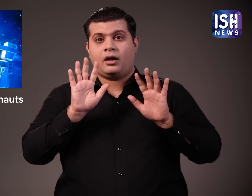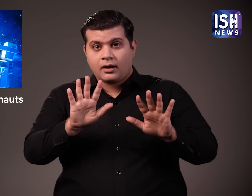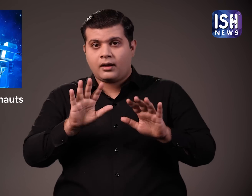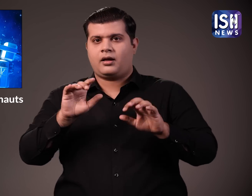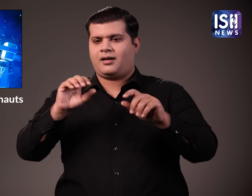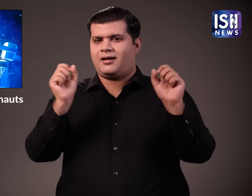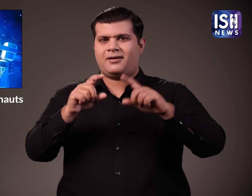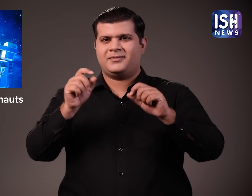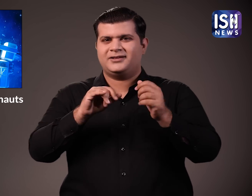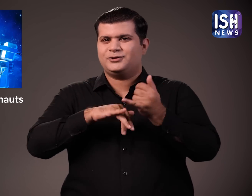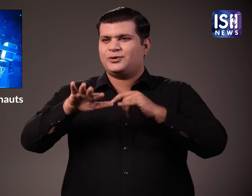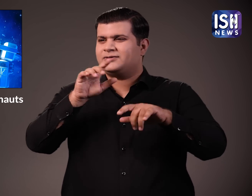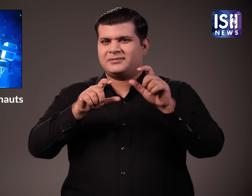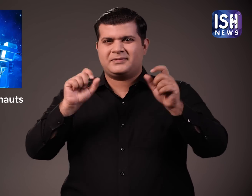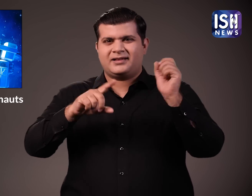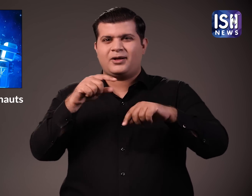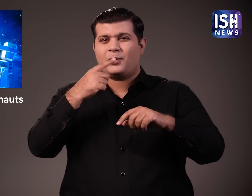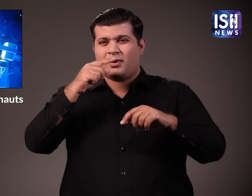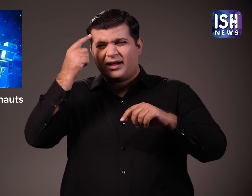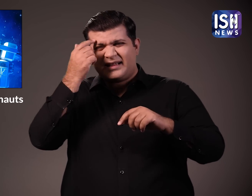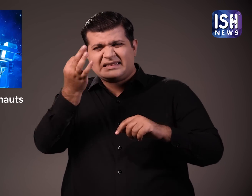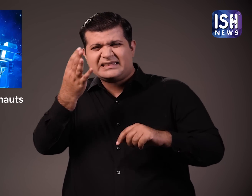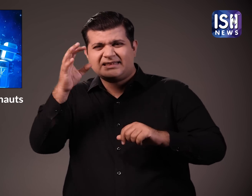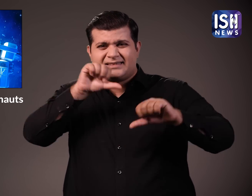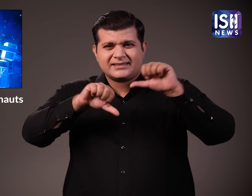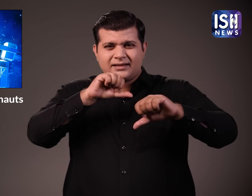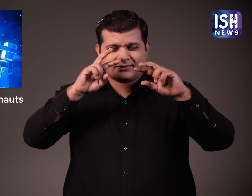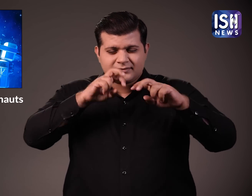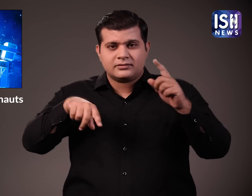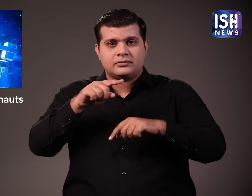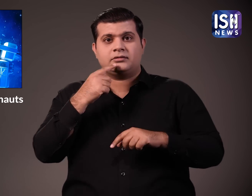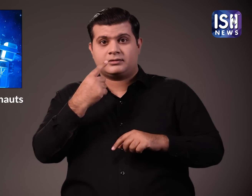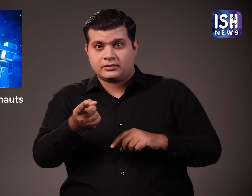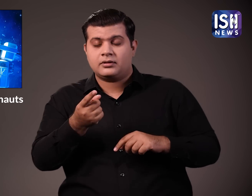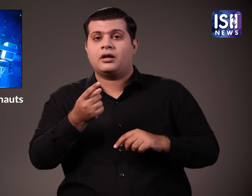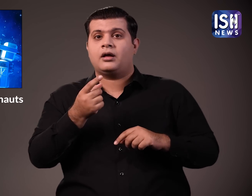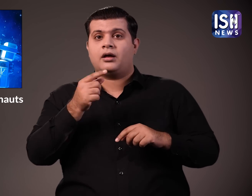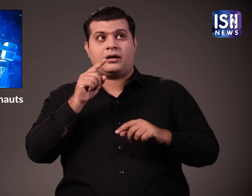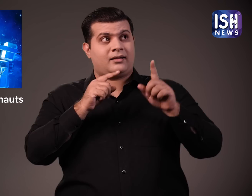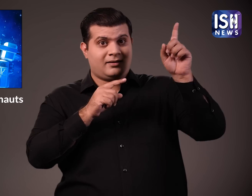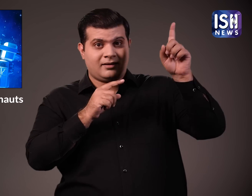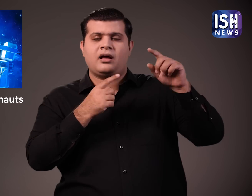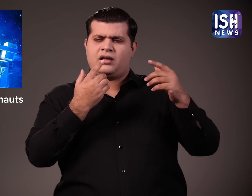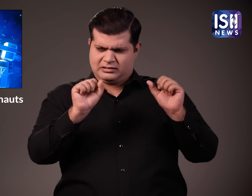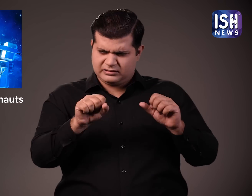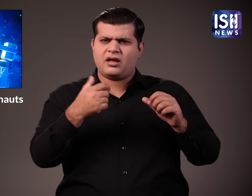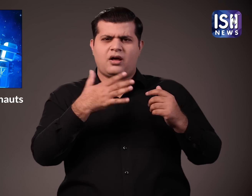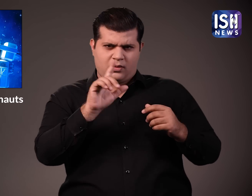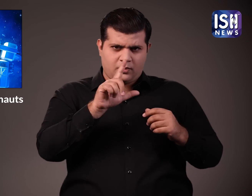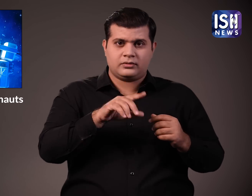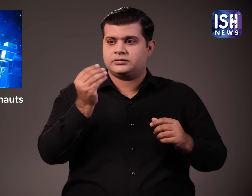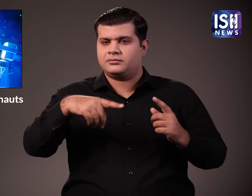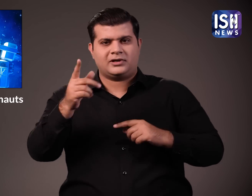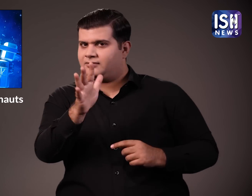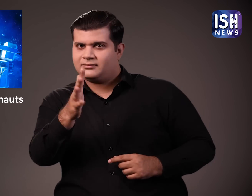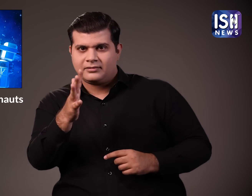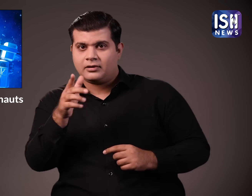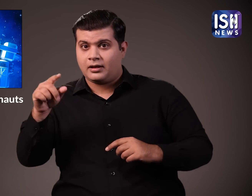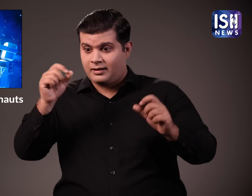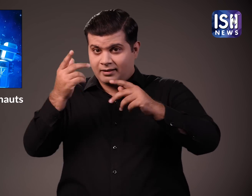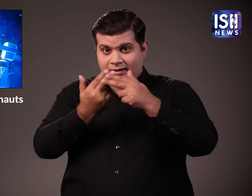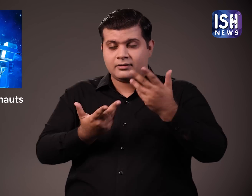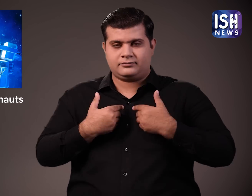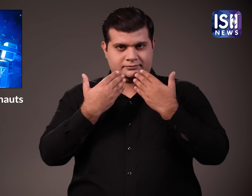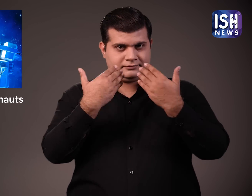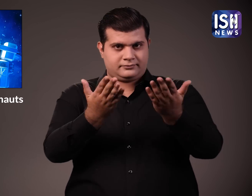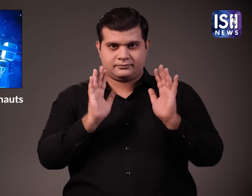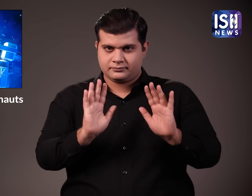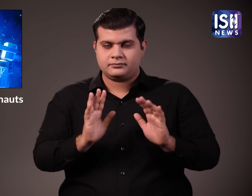However many experts and researchers have shared their opinions on this.